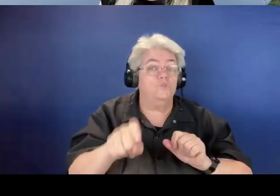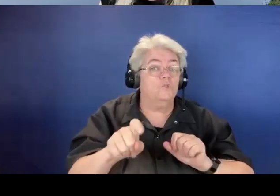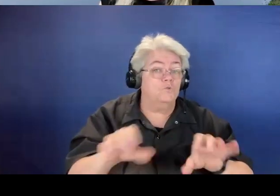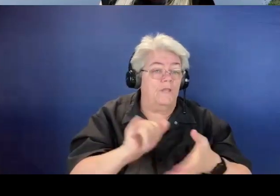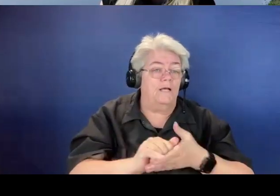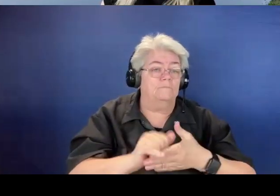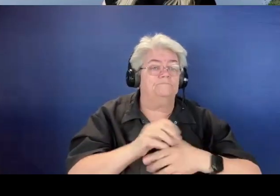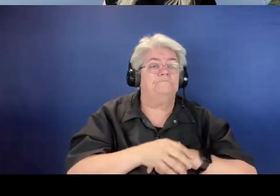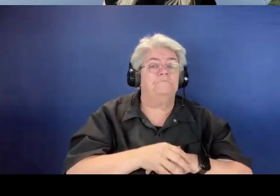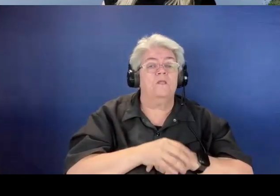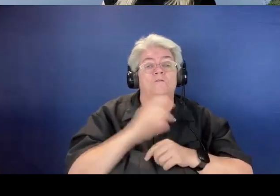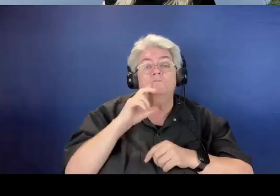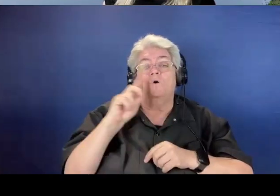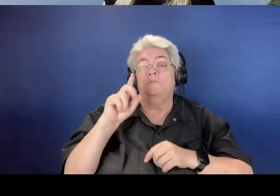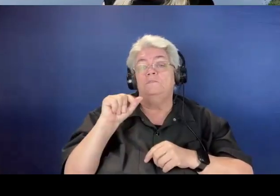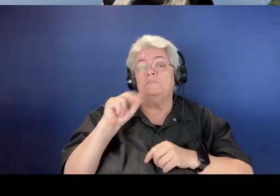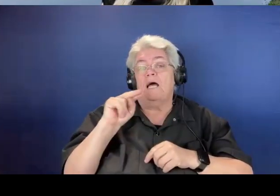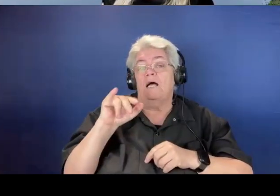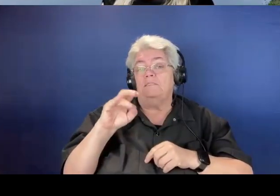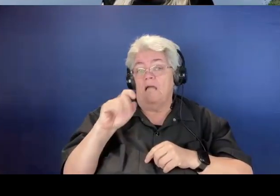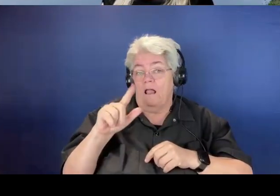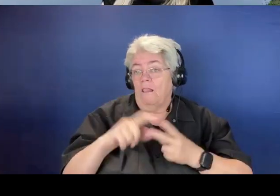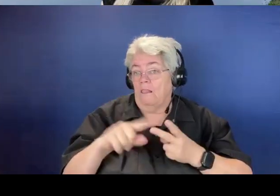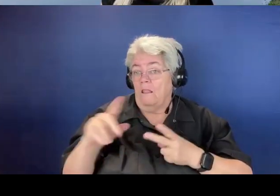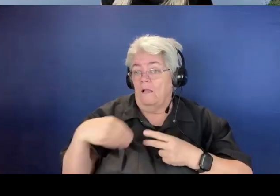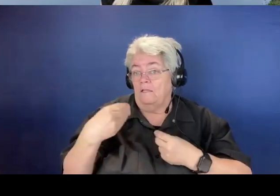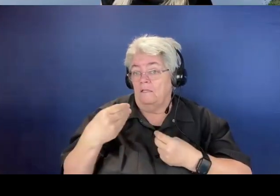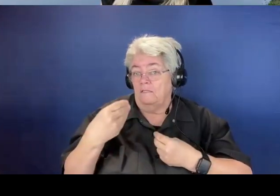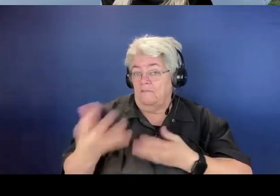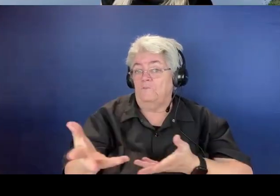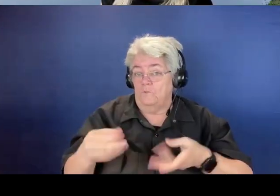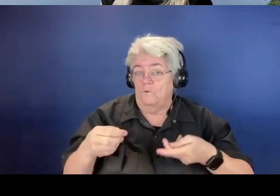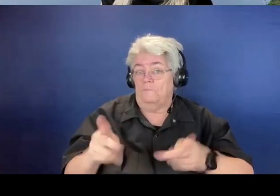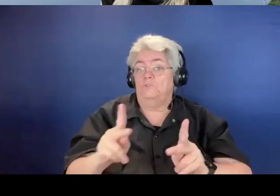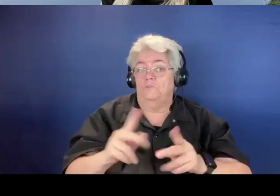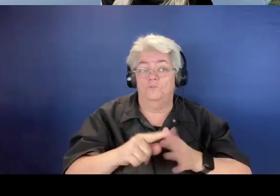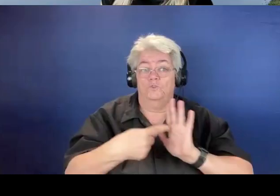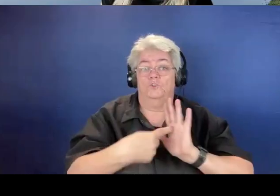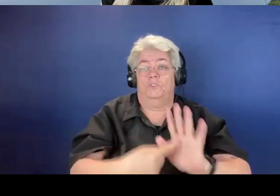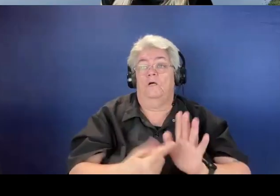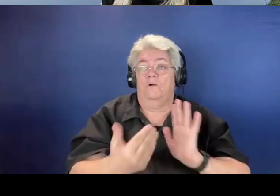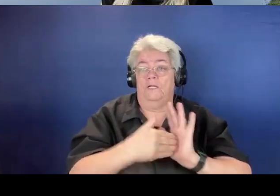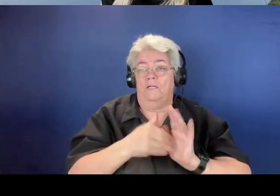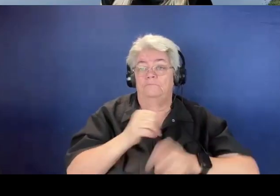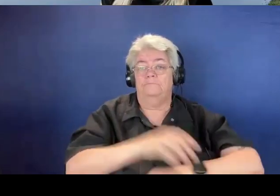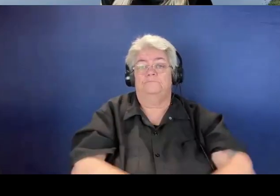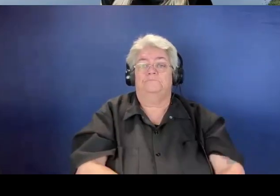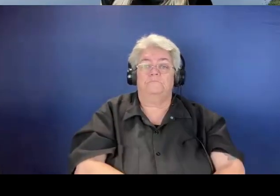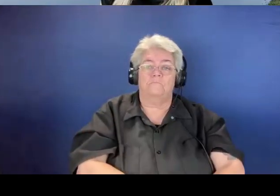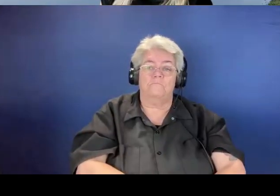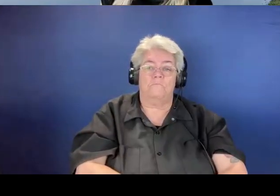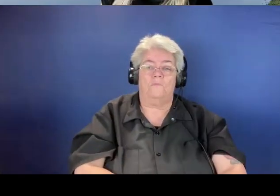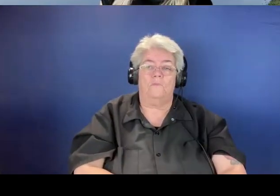So, Daniela, I'm going to let you go ahead and start sharing again.